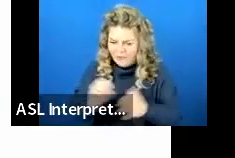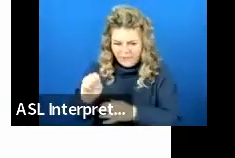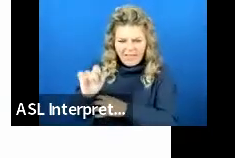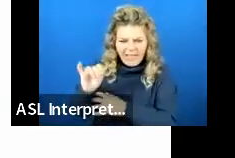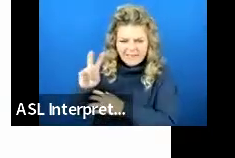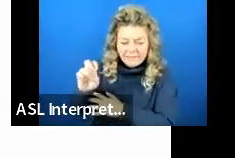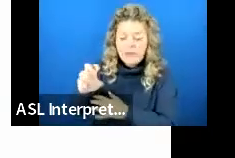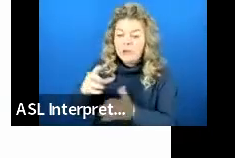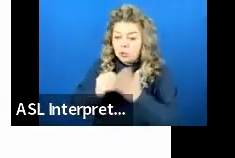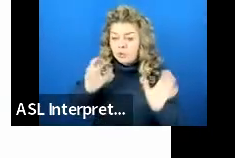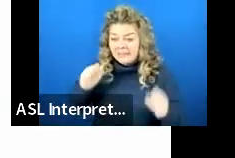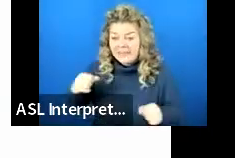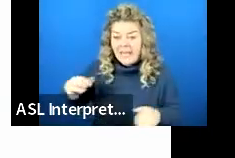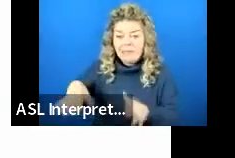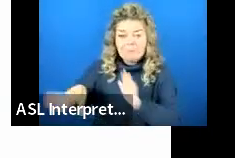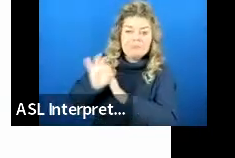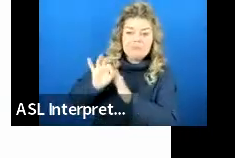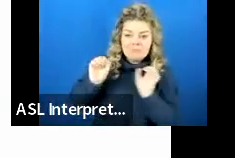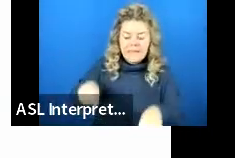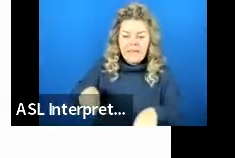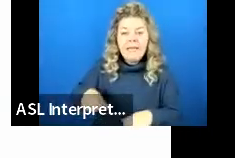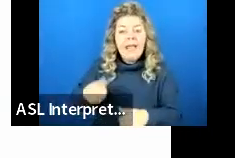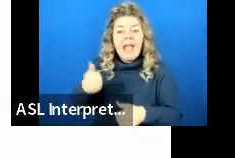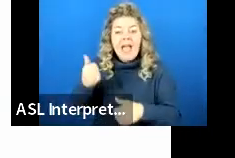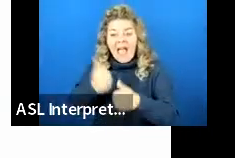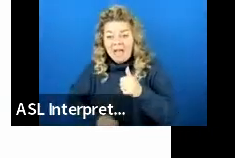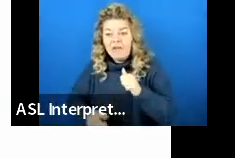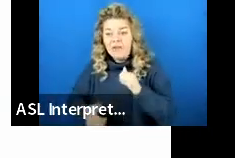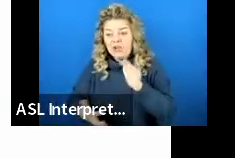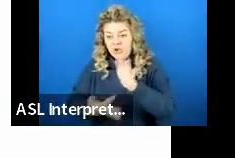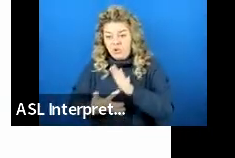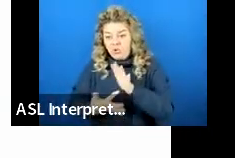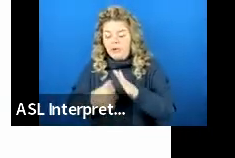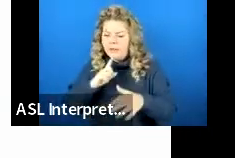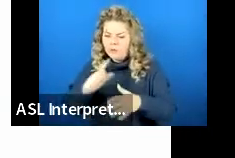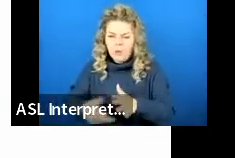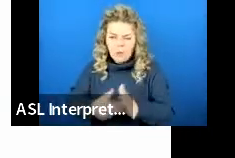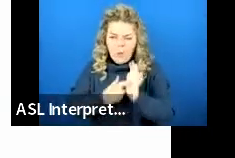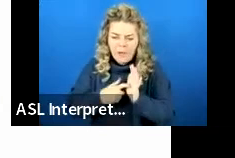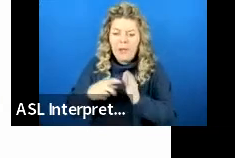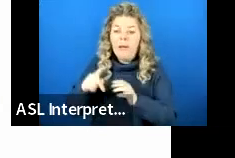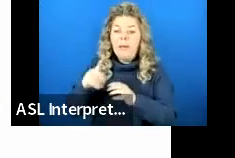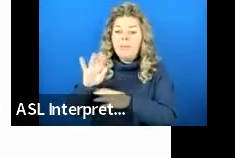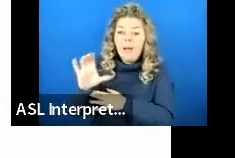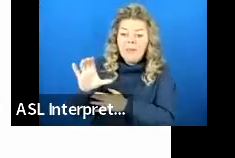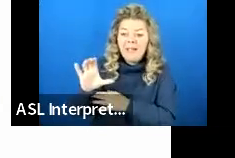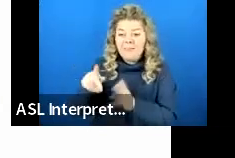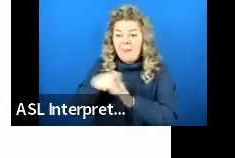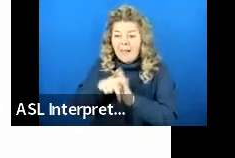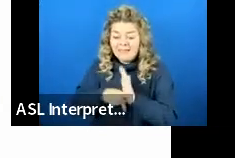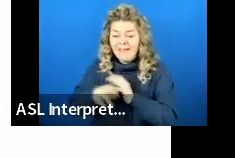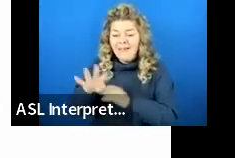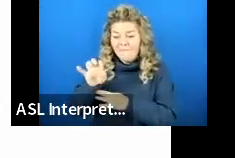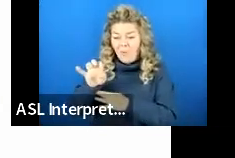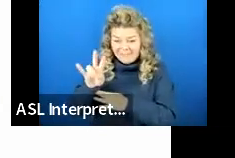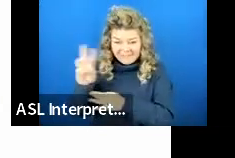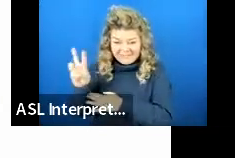every junior in the Ford School is required to take public policy 4 76, which I teach, where they learn about the importance